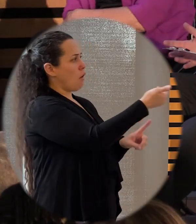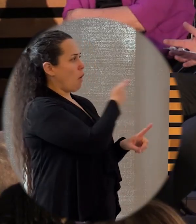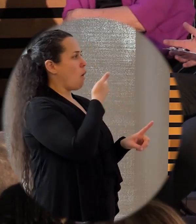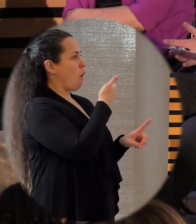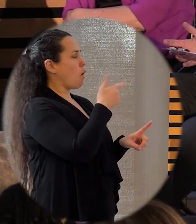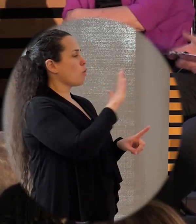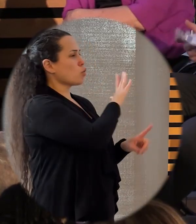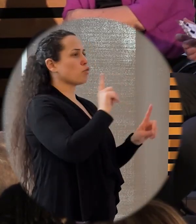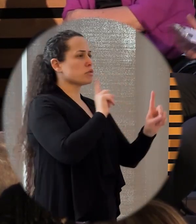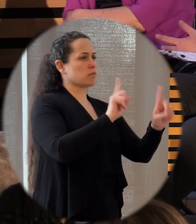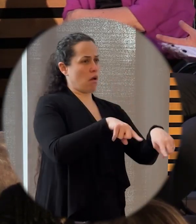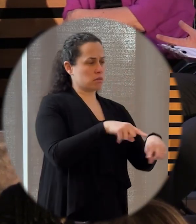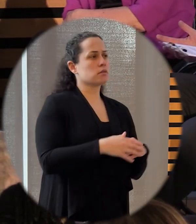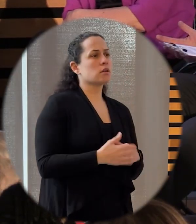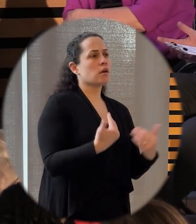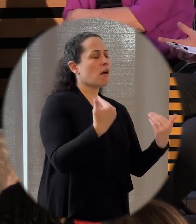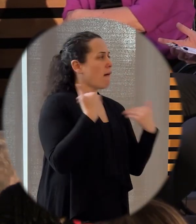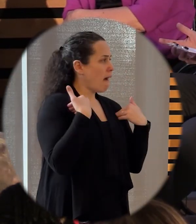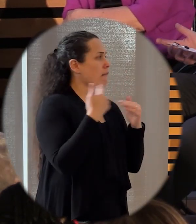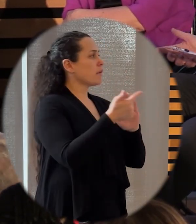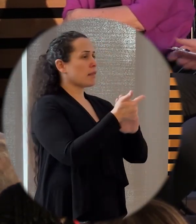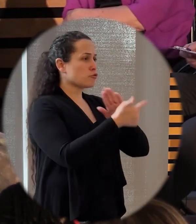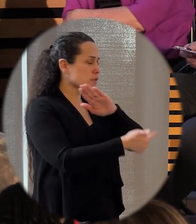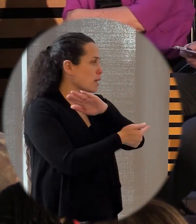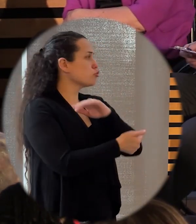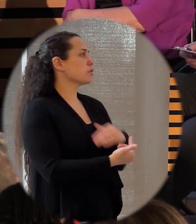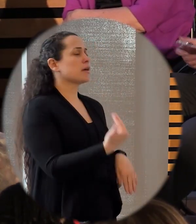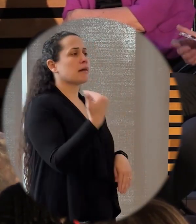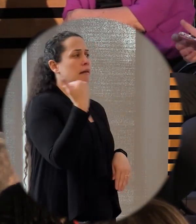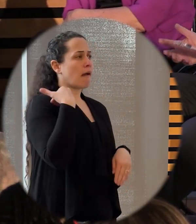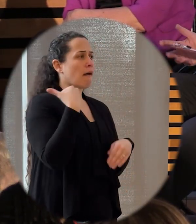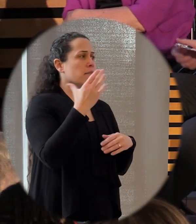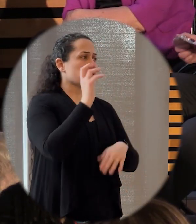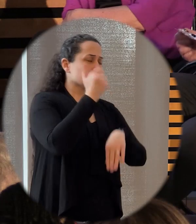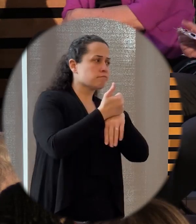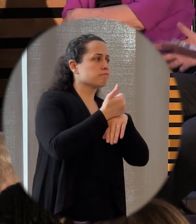have legislation. We do have matters entrenched in our constitution. We have mission statements. We